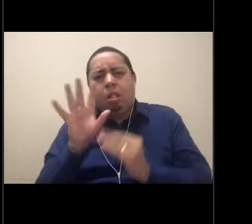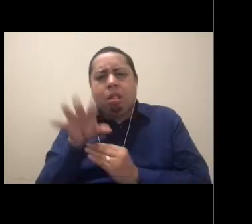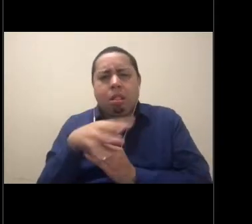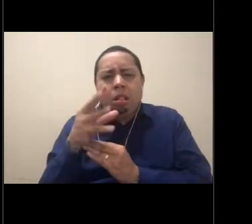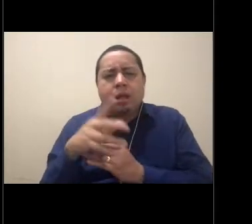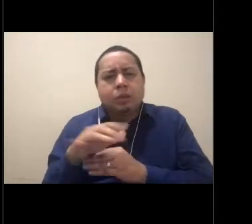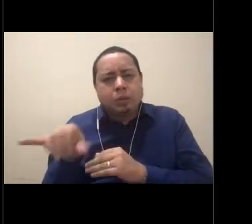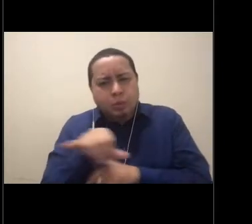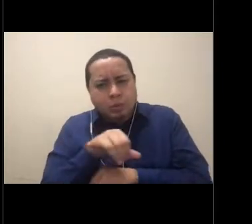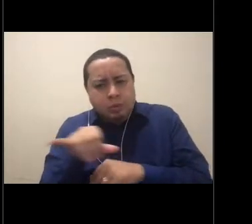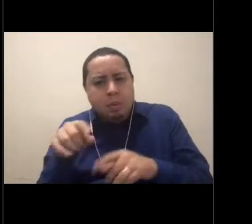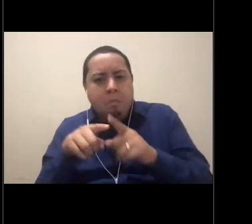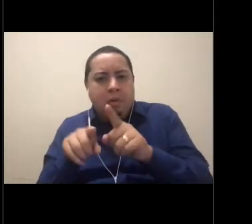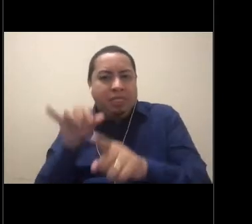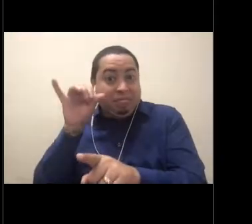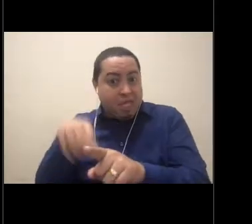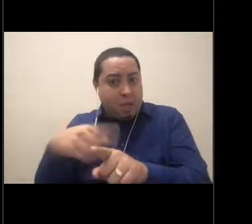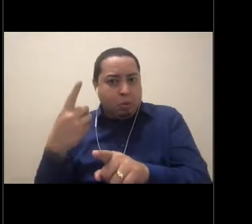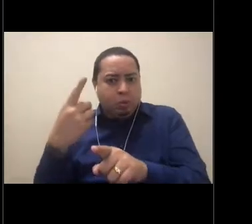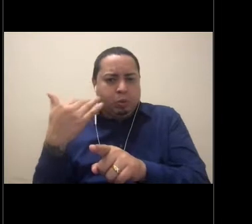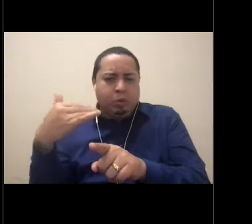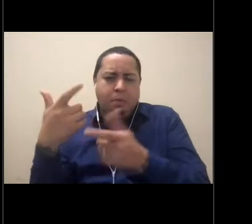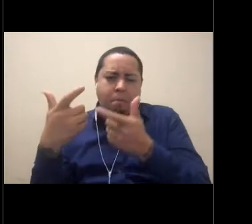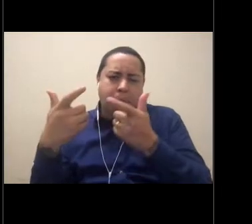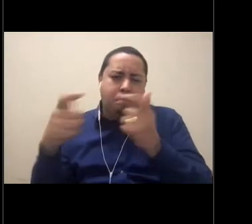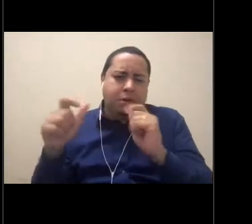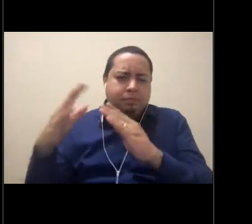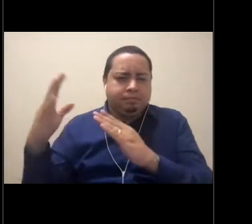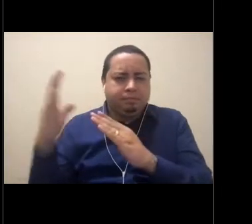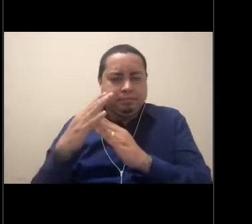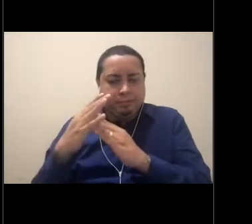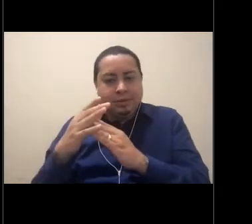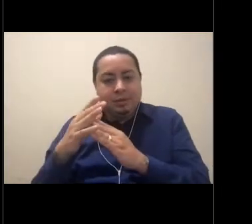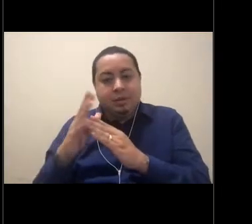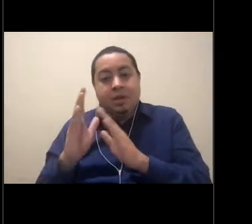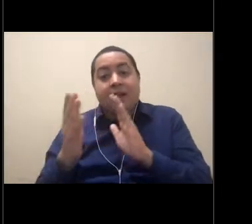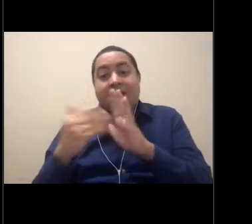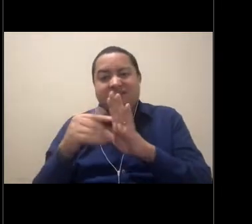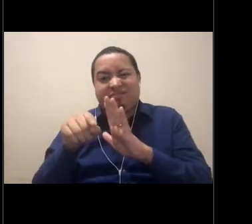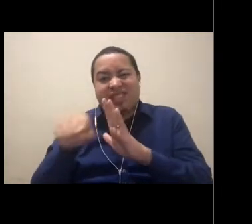that are newer models, of course, but this is one of our older, very largest satellite antenna